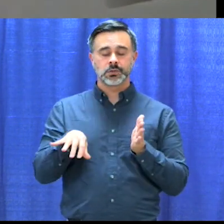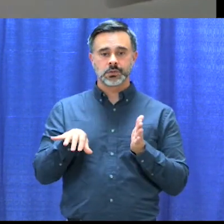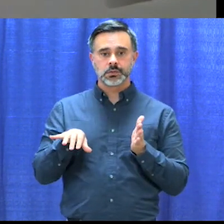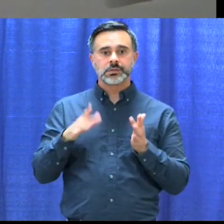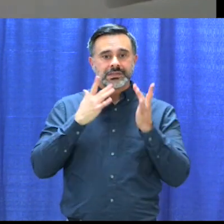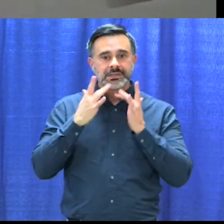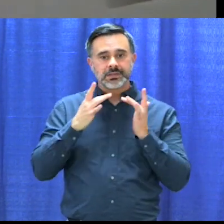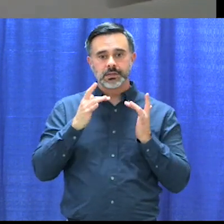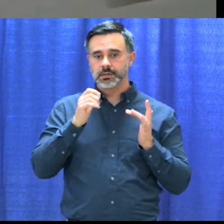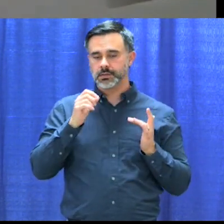who need a new laptop.